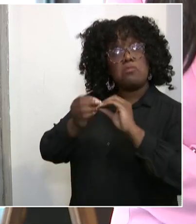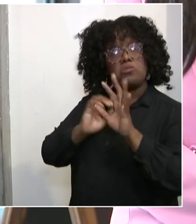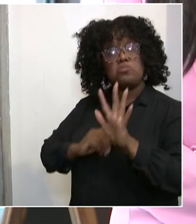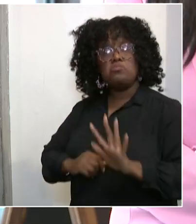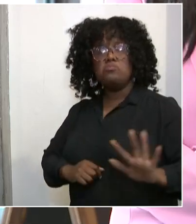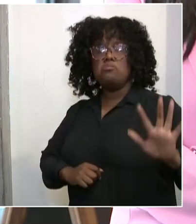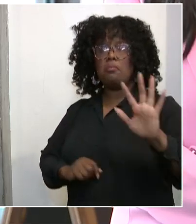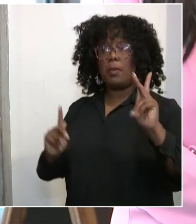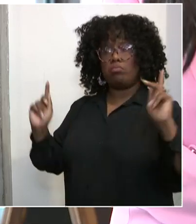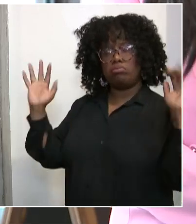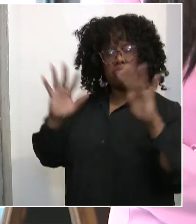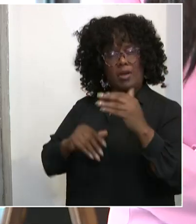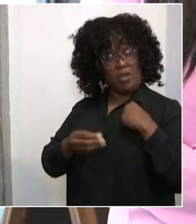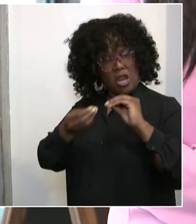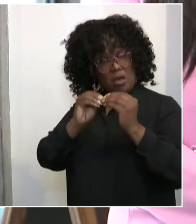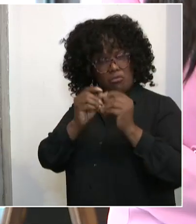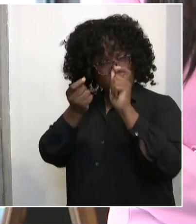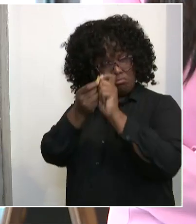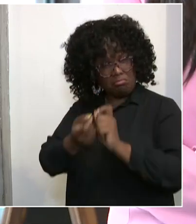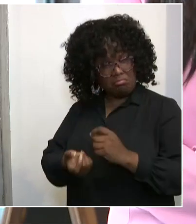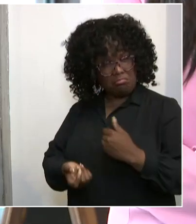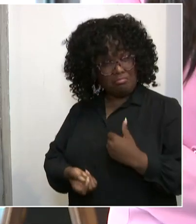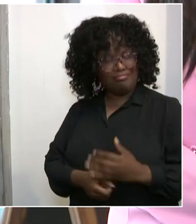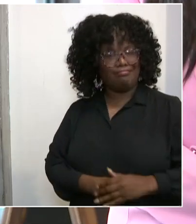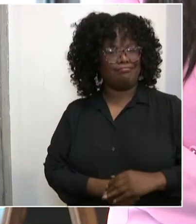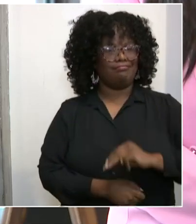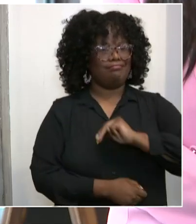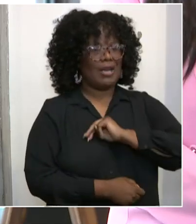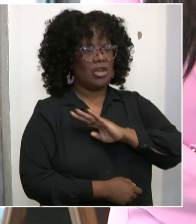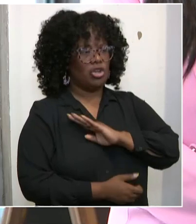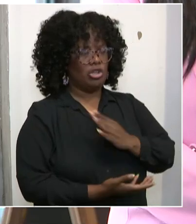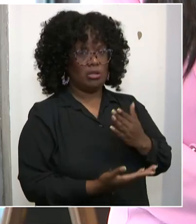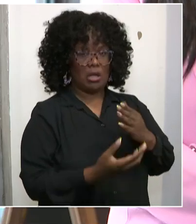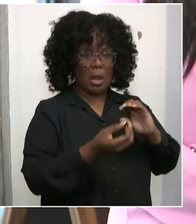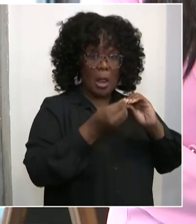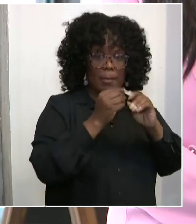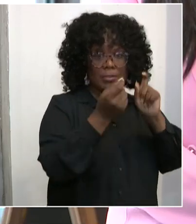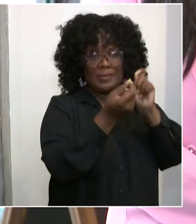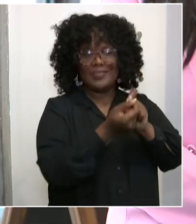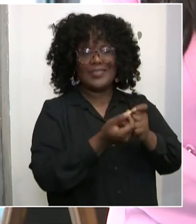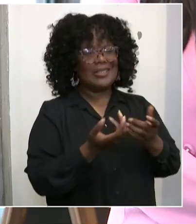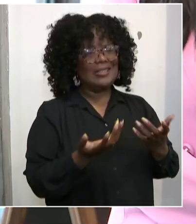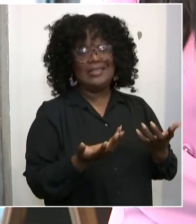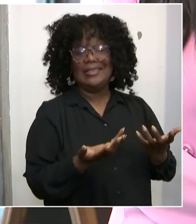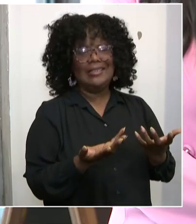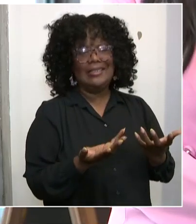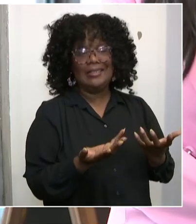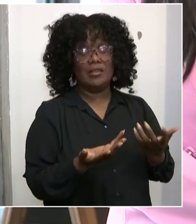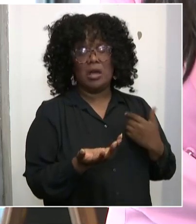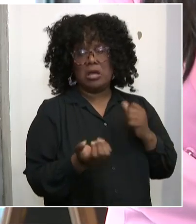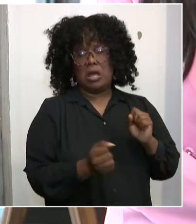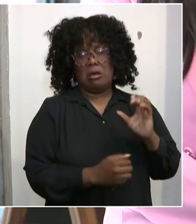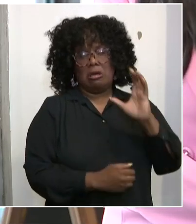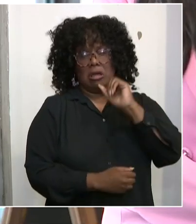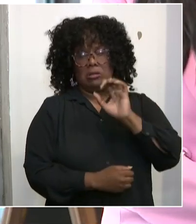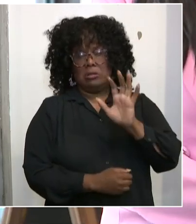I don't know that we can give you a total. It would be a guess, and then for the chief, I'm just wondering back, back,